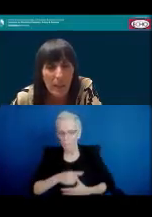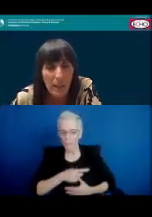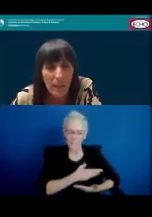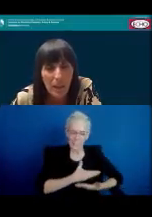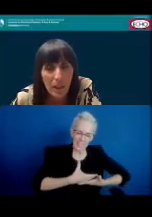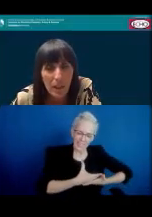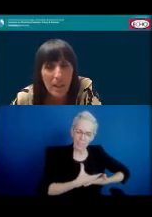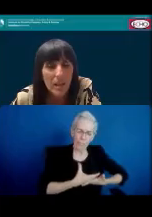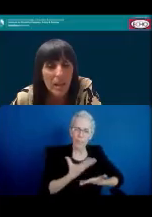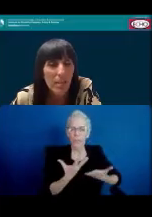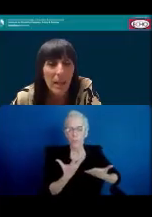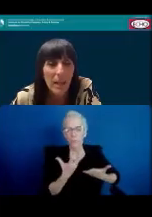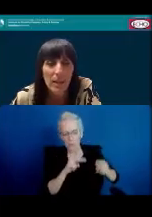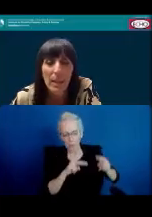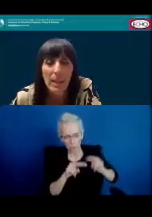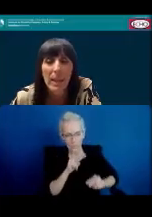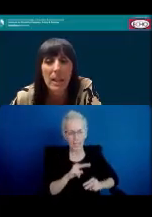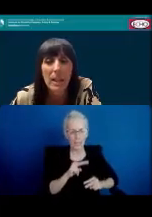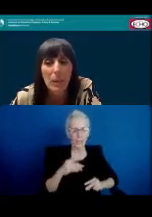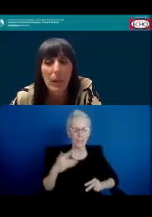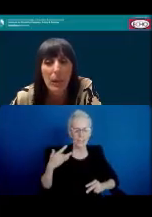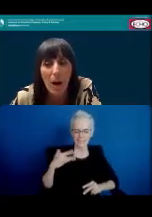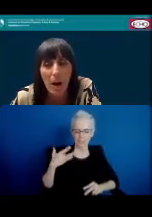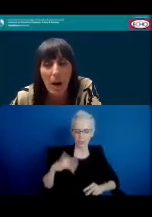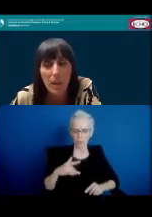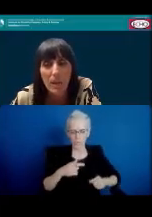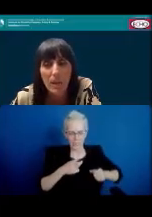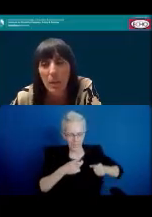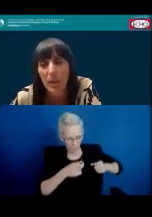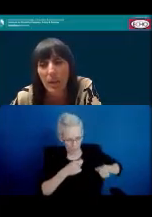regulation. It might look like exploring objects with their